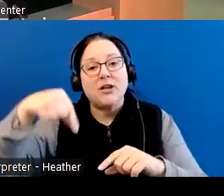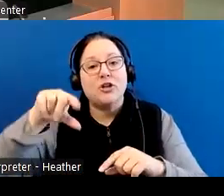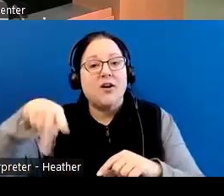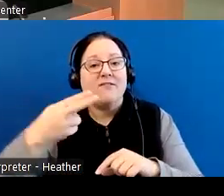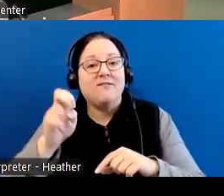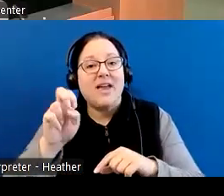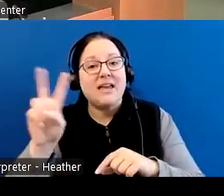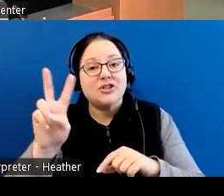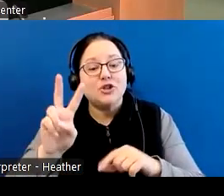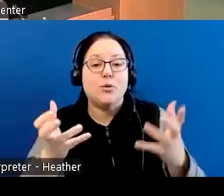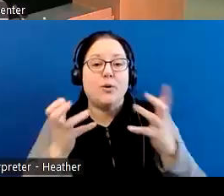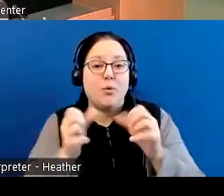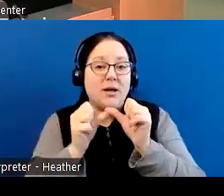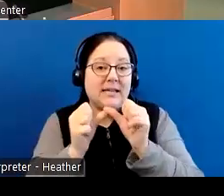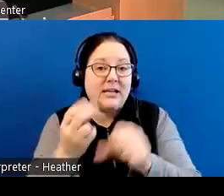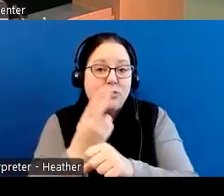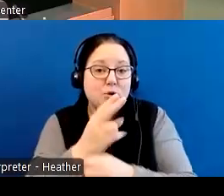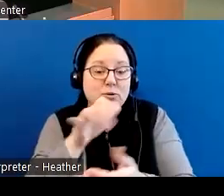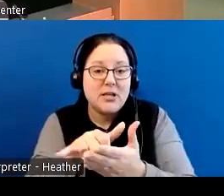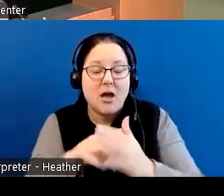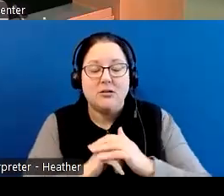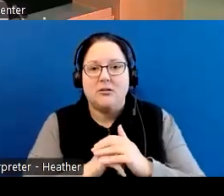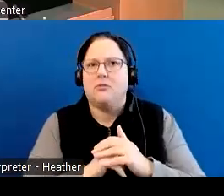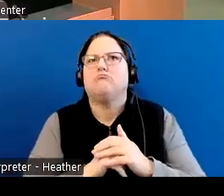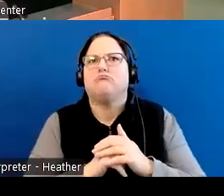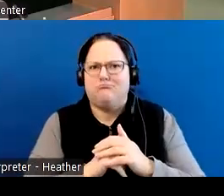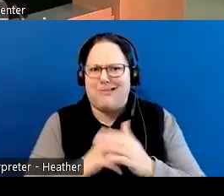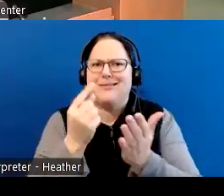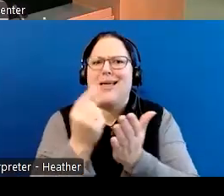we'd like to use um and it is a very therapeutic tool and we use it in therapy and then you got